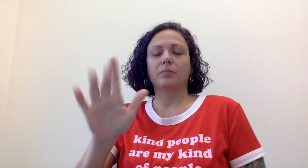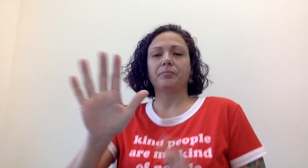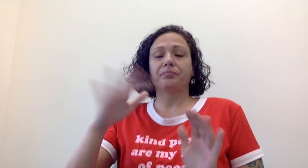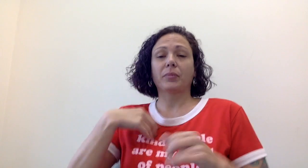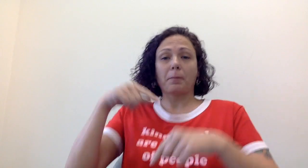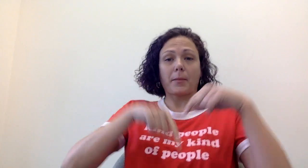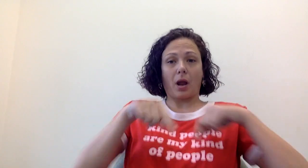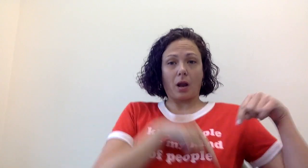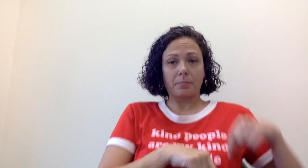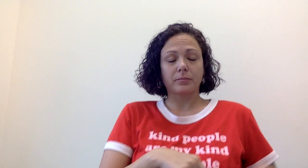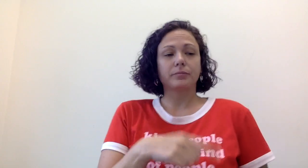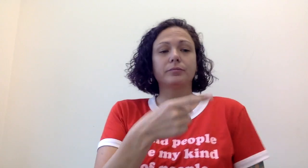Ok, wait, let me back up.